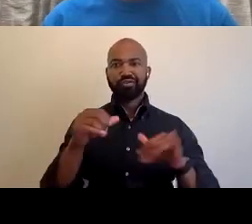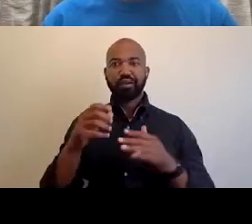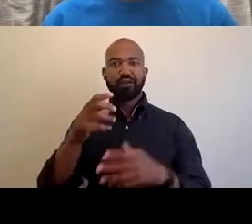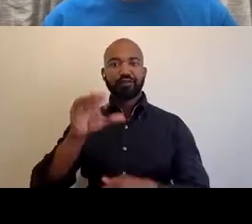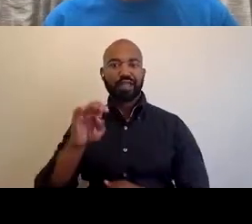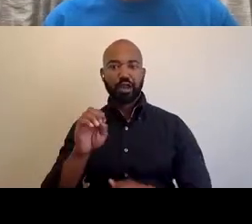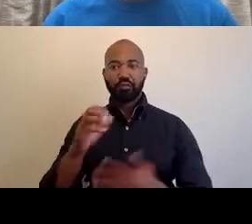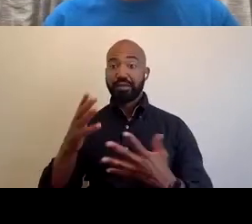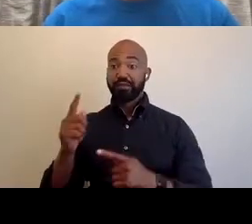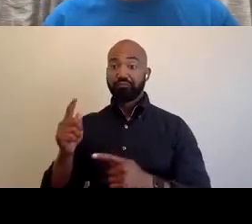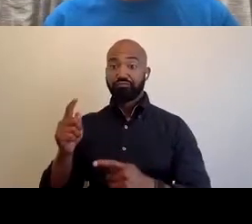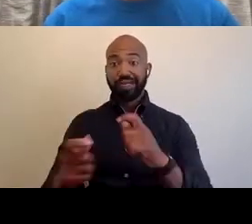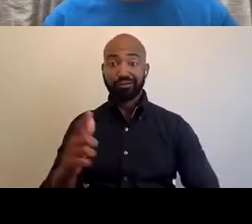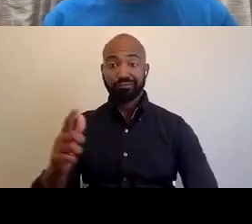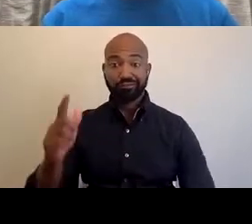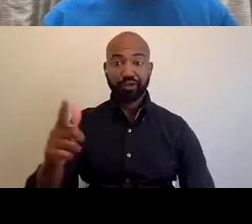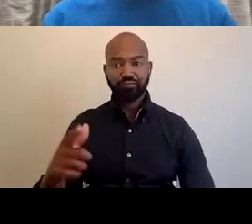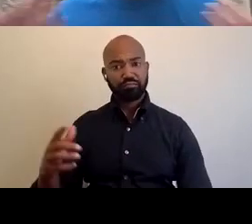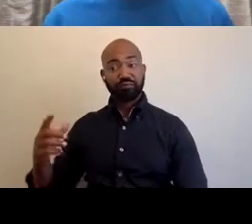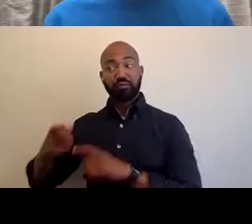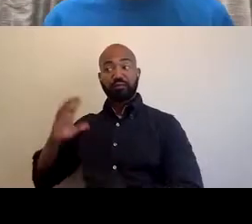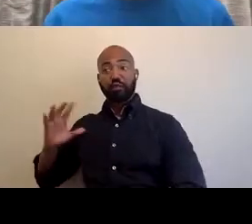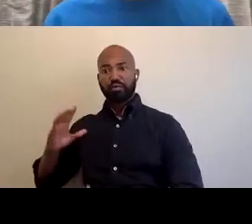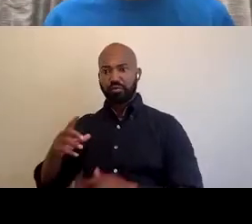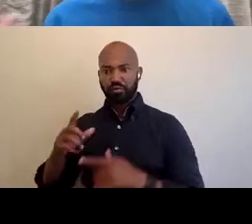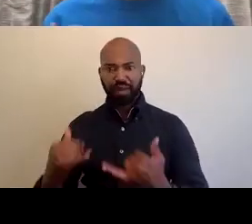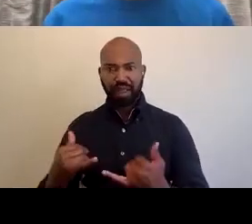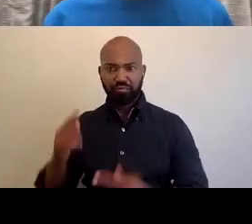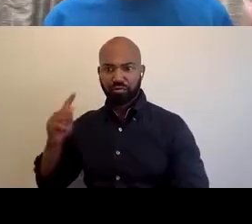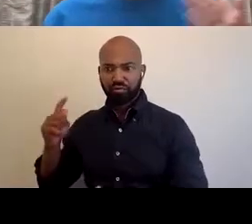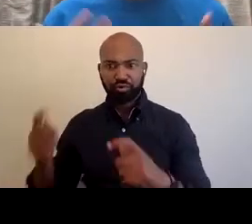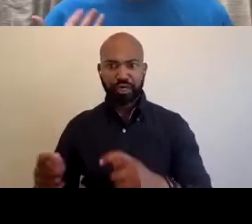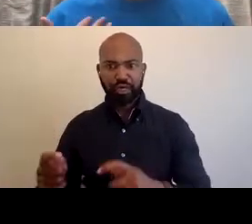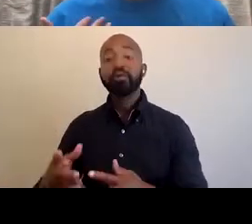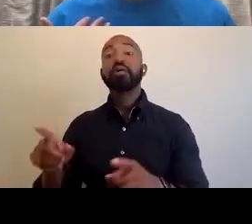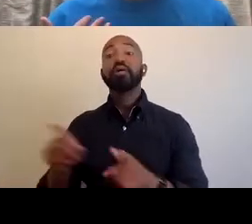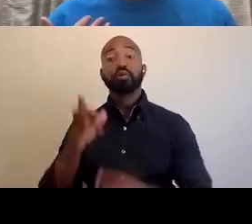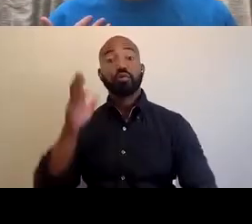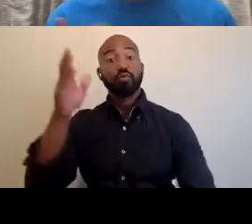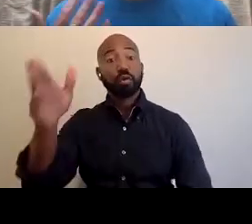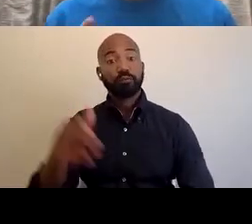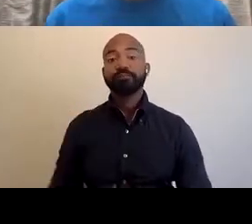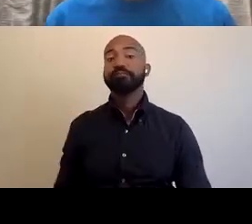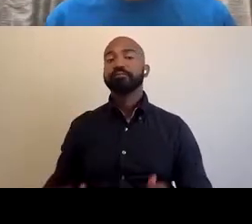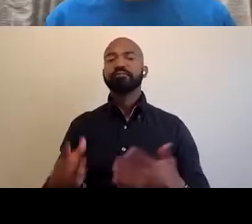on feminizing hormone, and then what to expect. What are those appointments? What do they consist of,